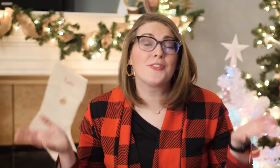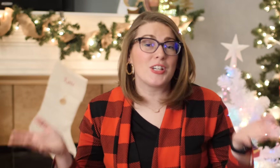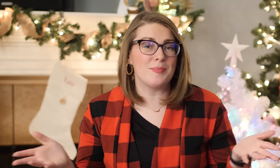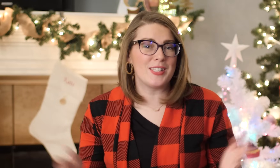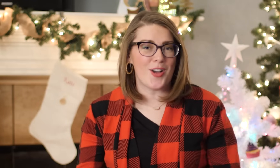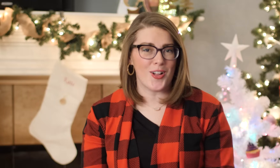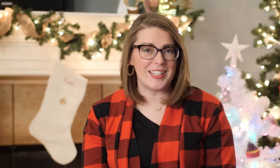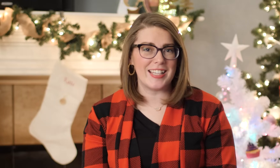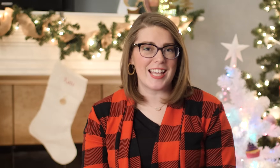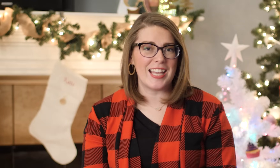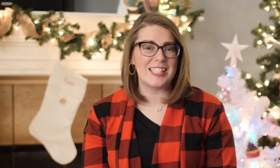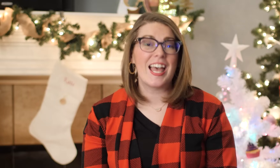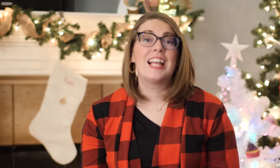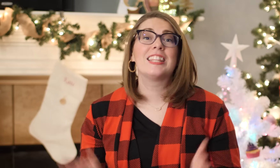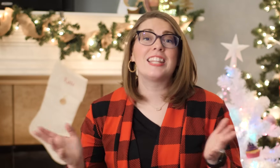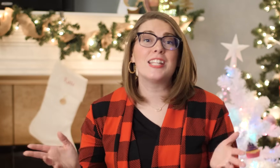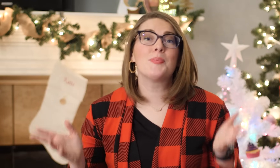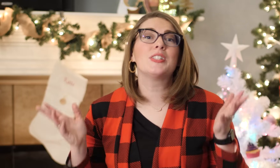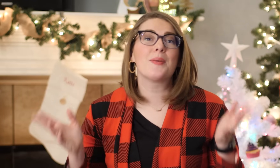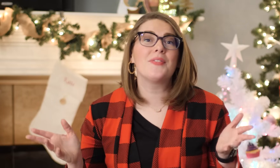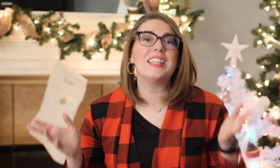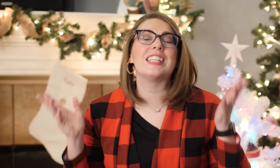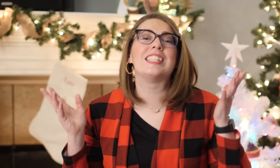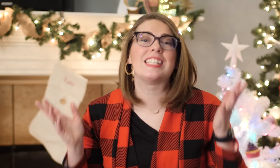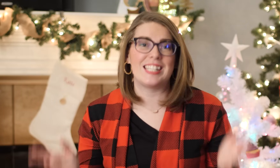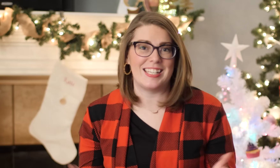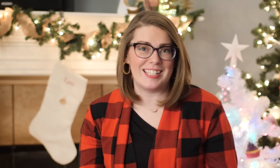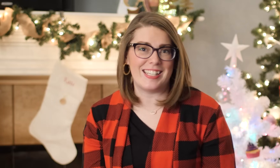Christmas and holiday signs, let's put some of these into sentences.